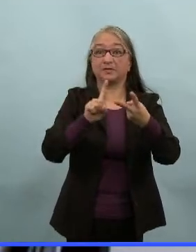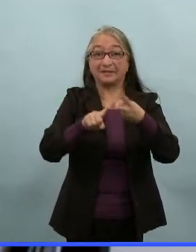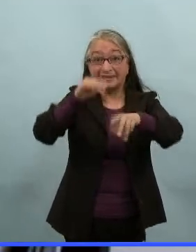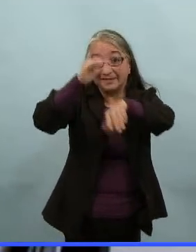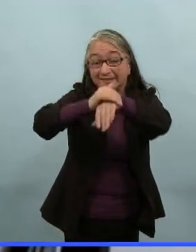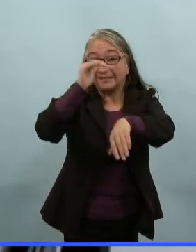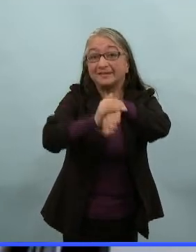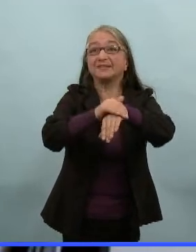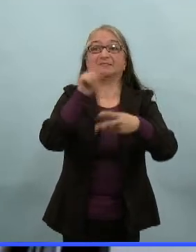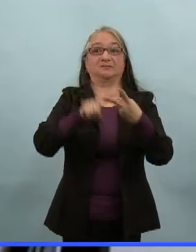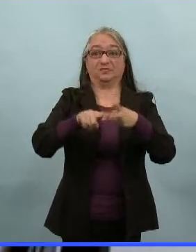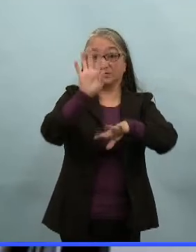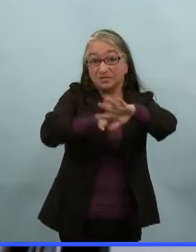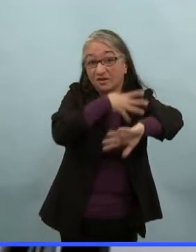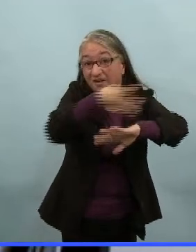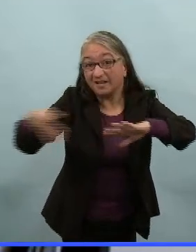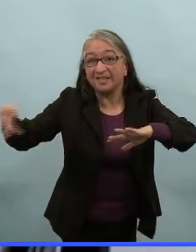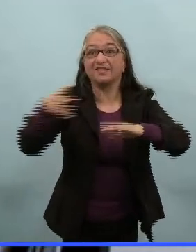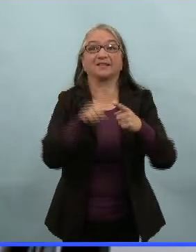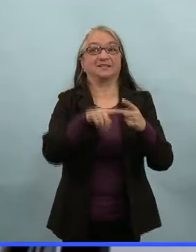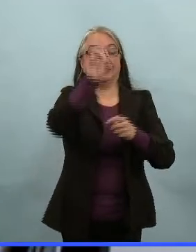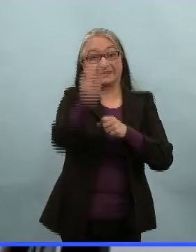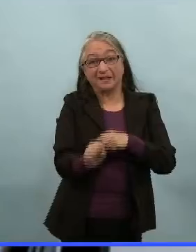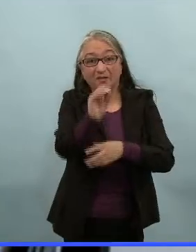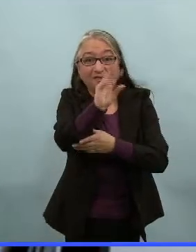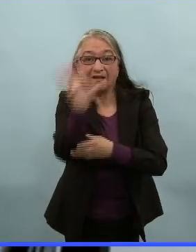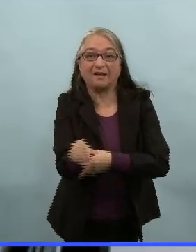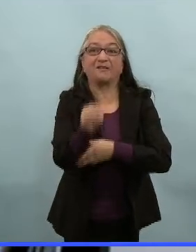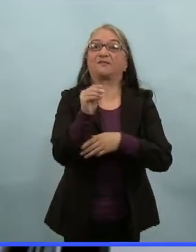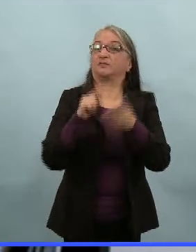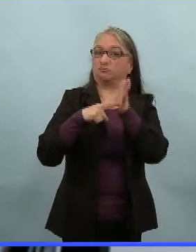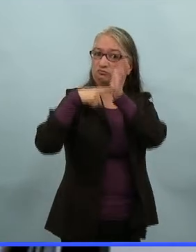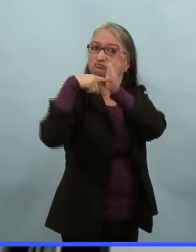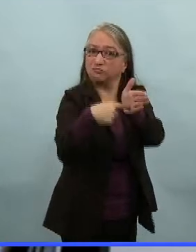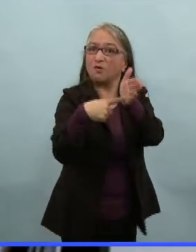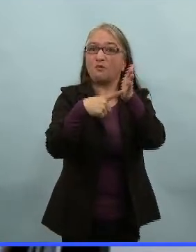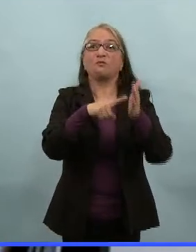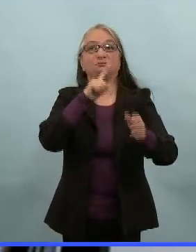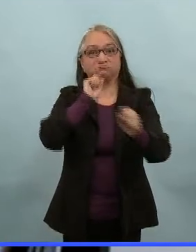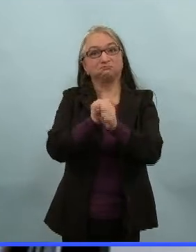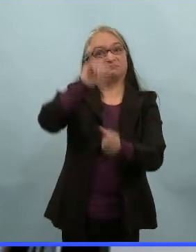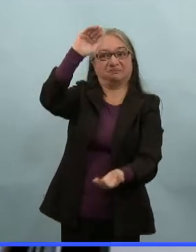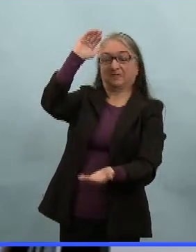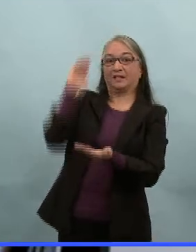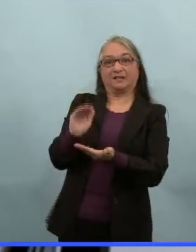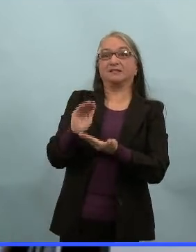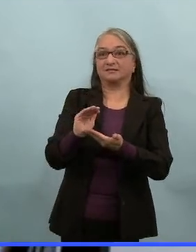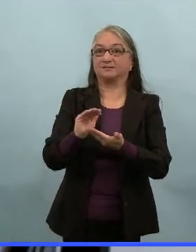lower between 40 to 80 percent lower with omicron even after they accounted for differences in the